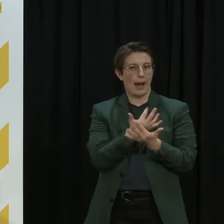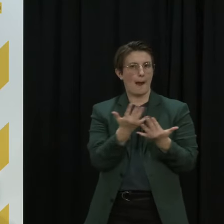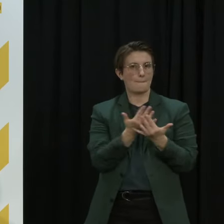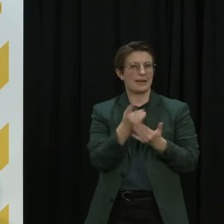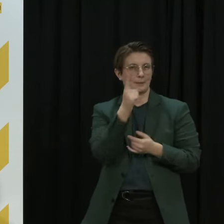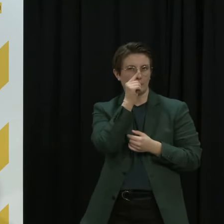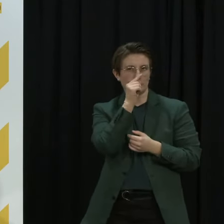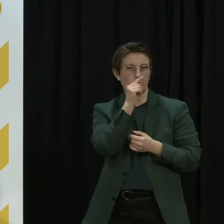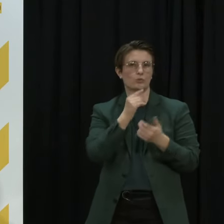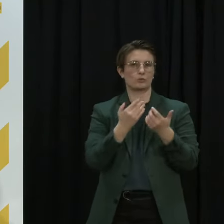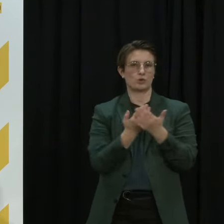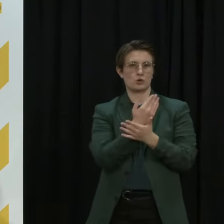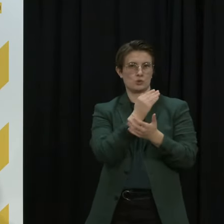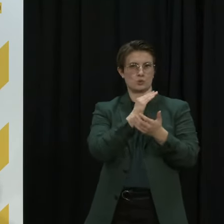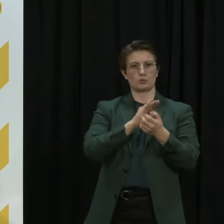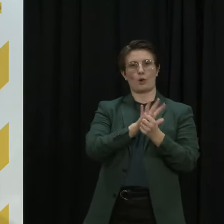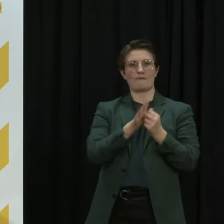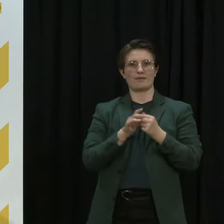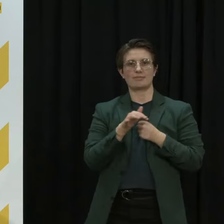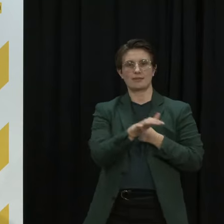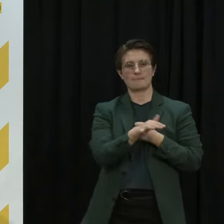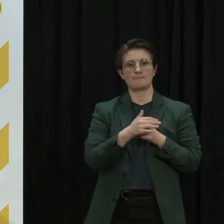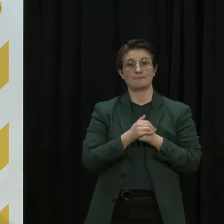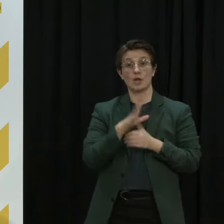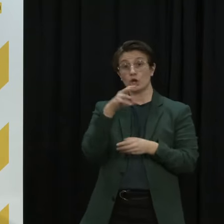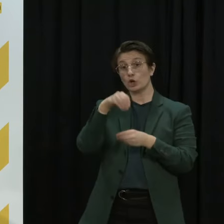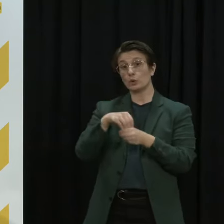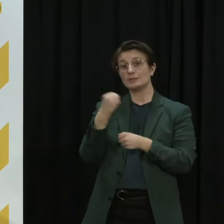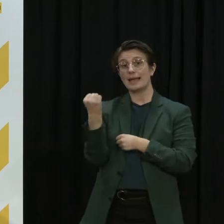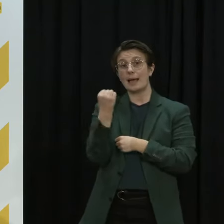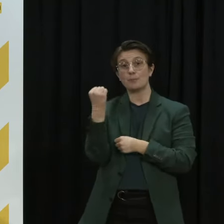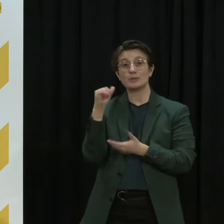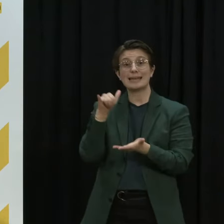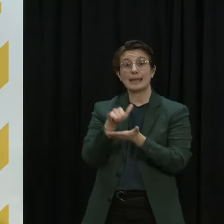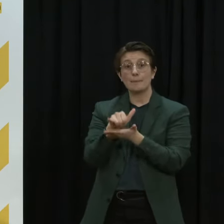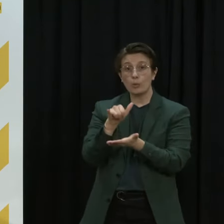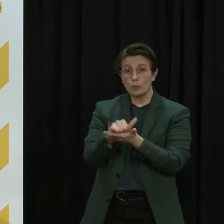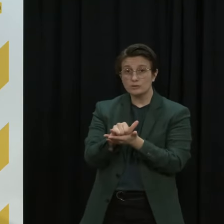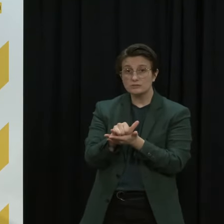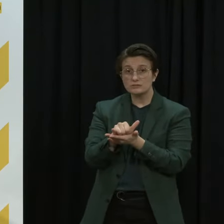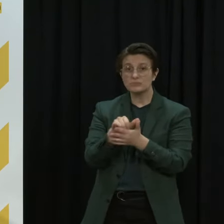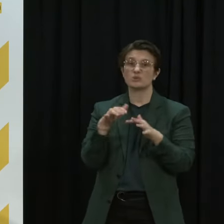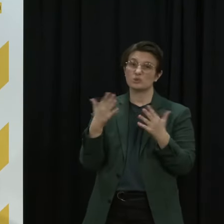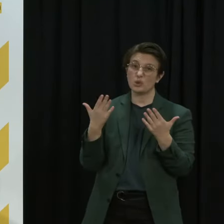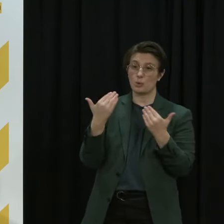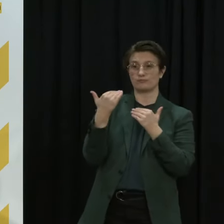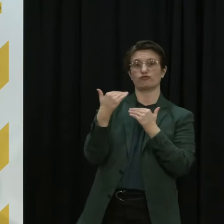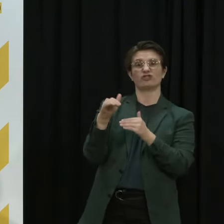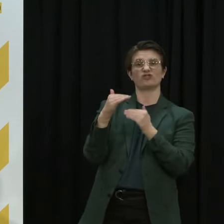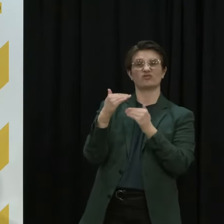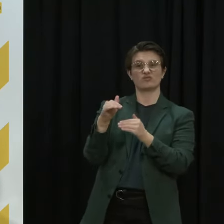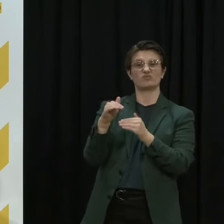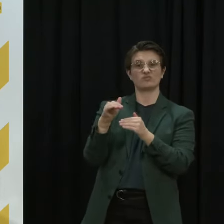apply until Monday night so they can be reviewed by Cabinet on Monday. During the next four days, we'll be aiming for wider testing, contact tracing, and we also have further wastewater testing in this area and that